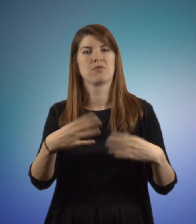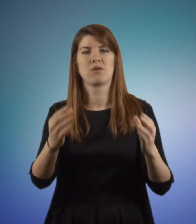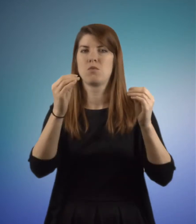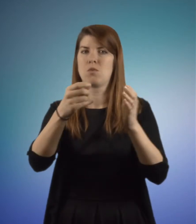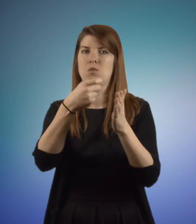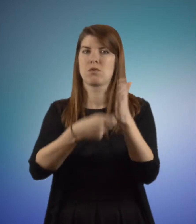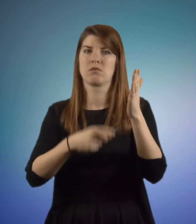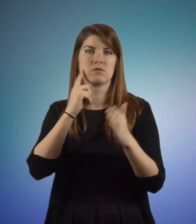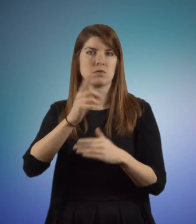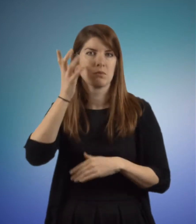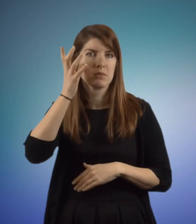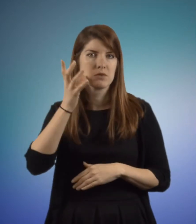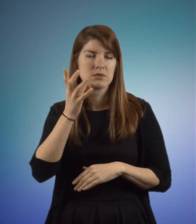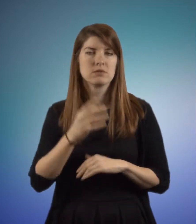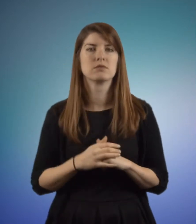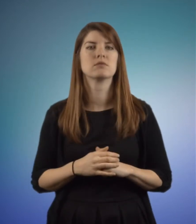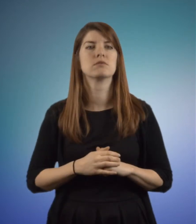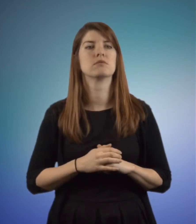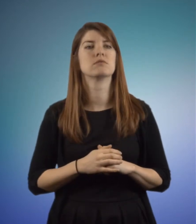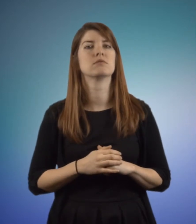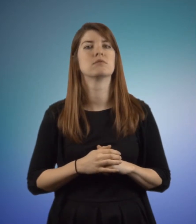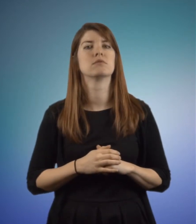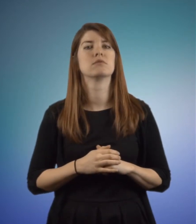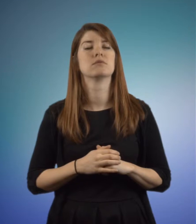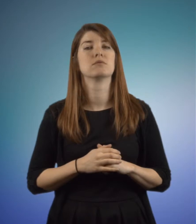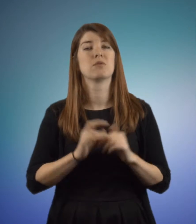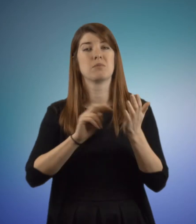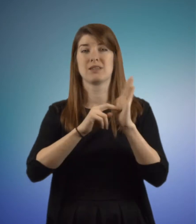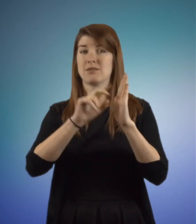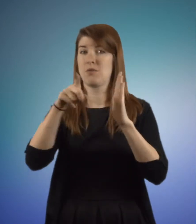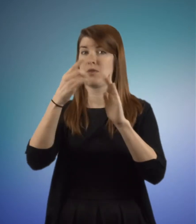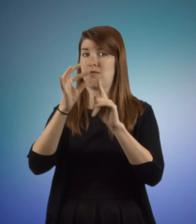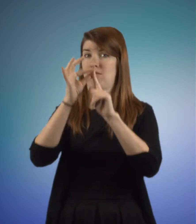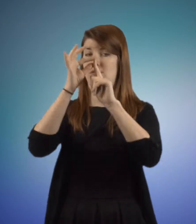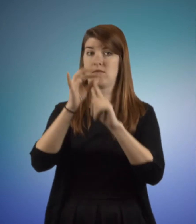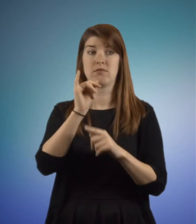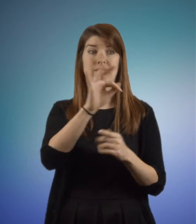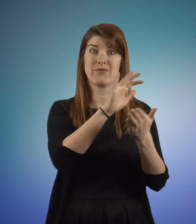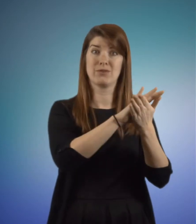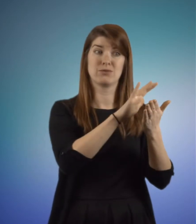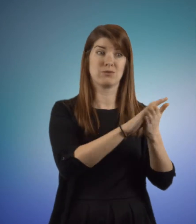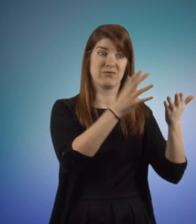So, the only caveat there, would be if the school has completed a due process hearing